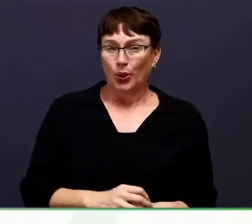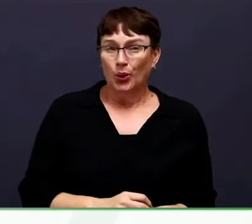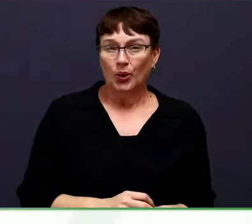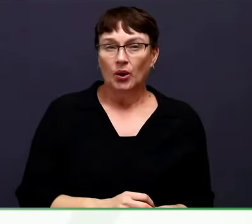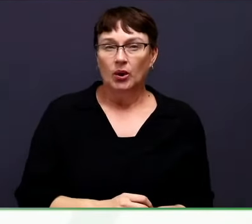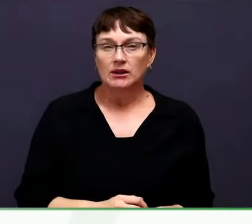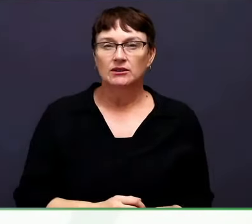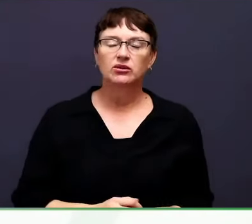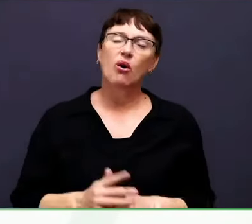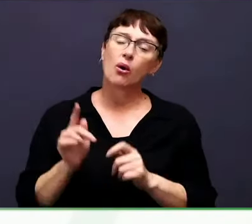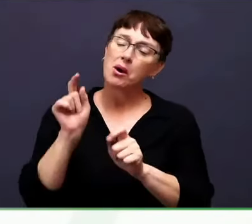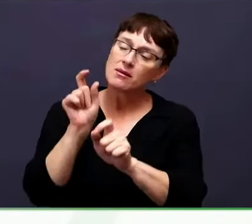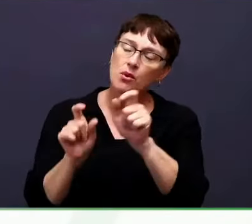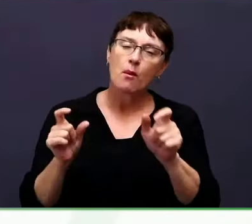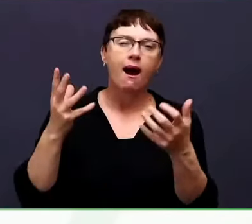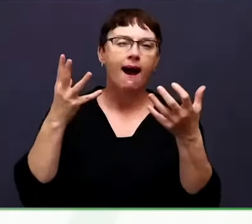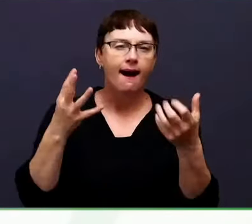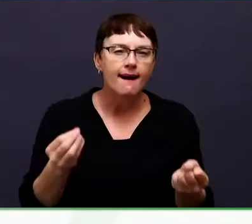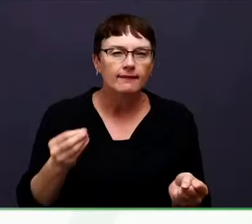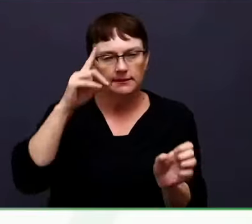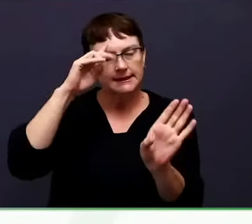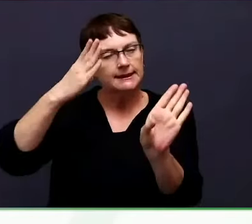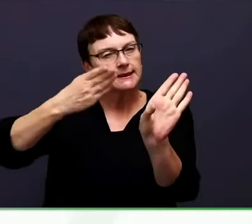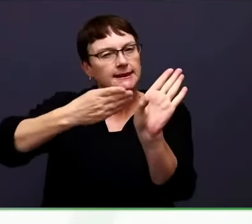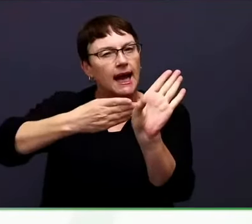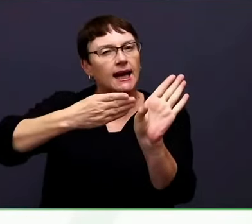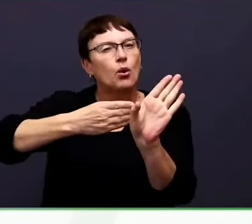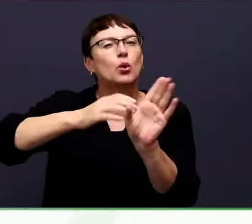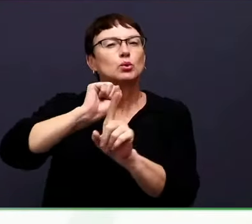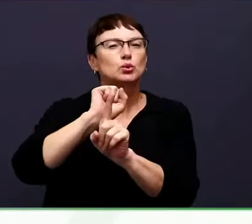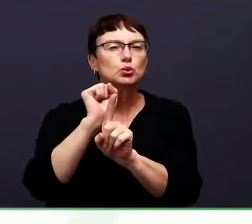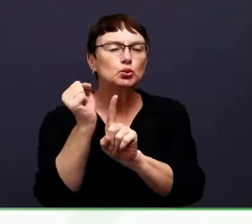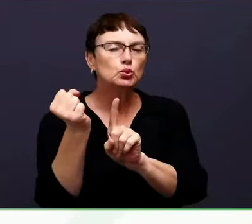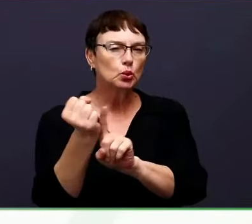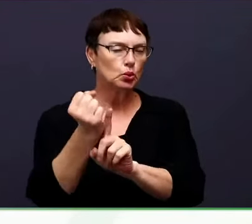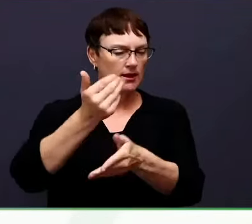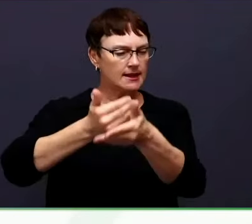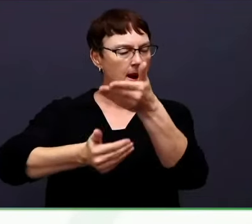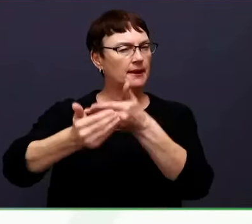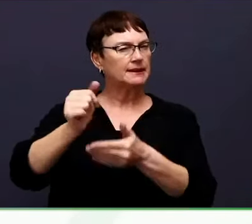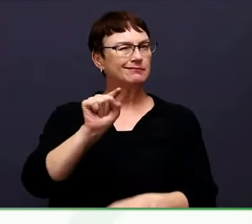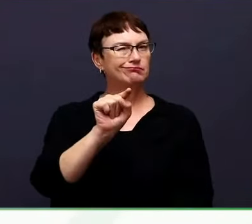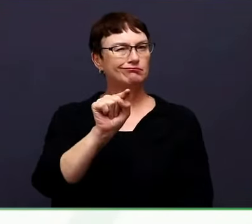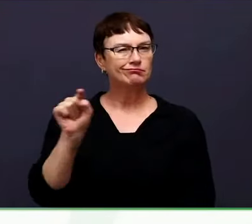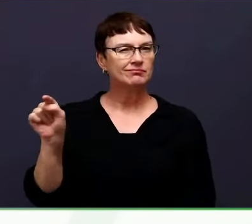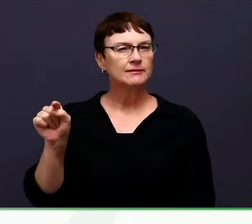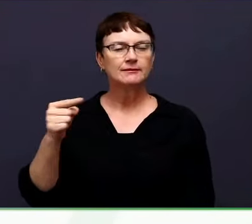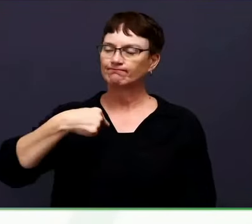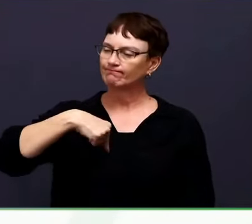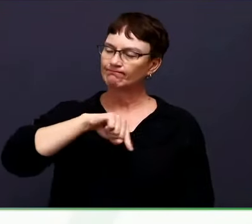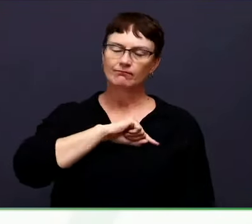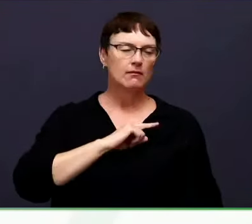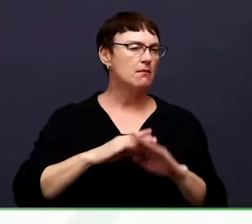psychosocial disabilities where we are already working and we want to